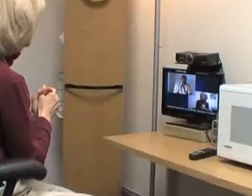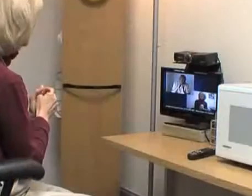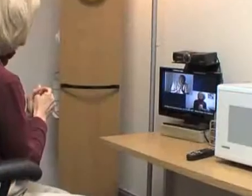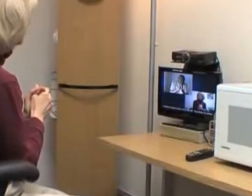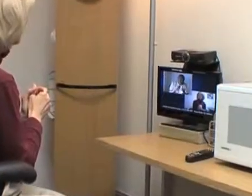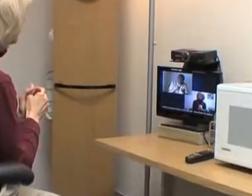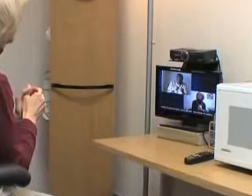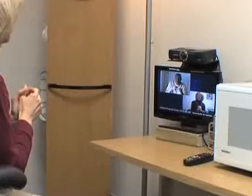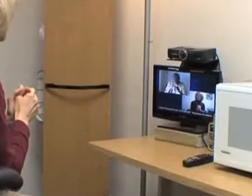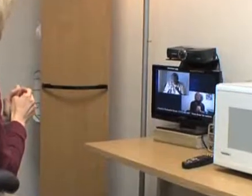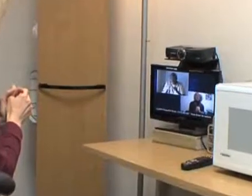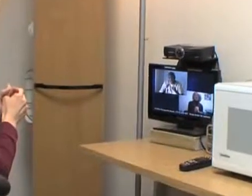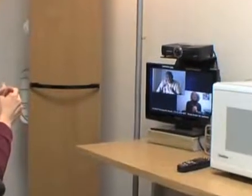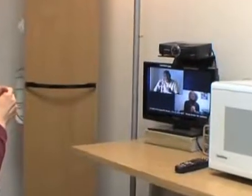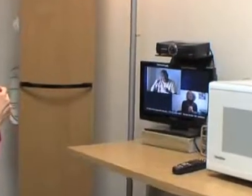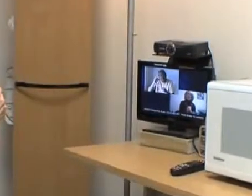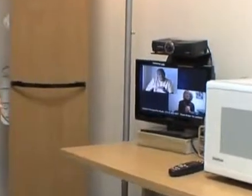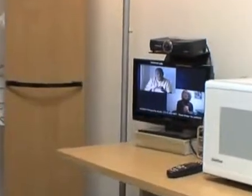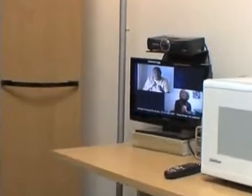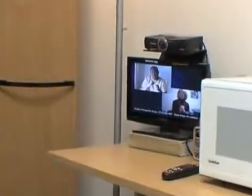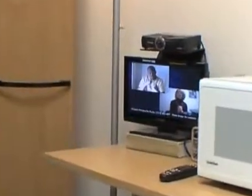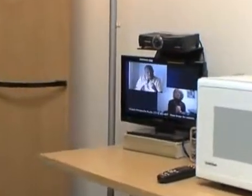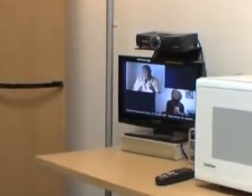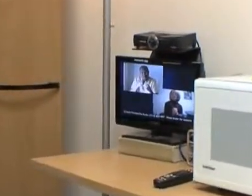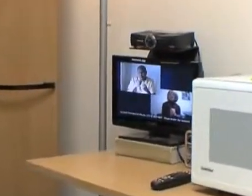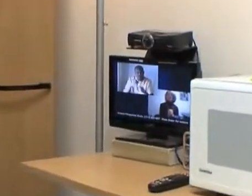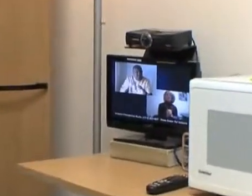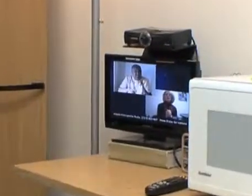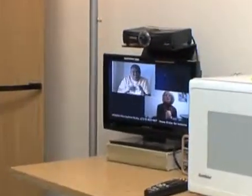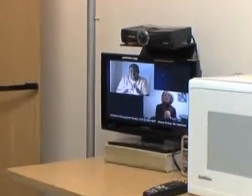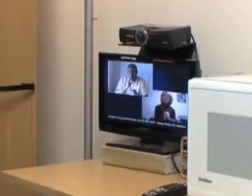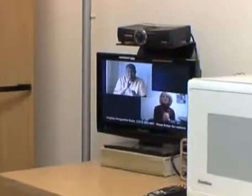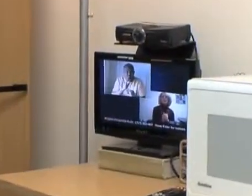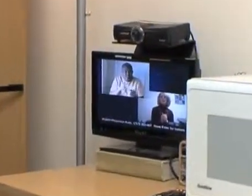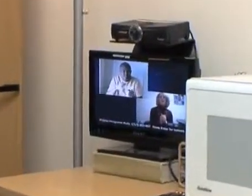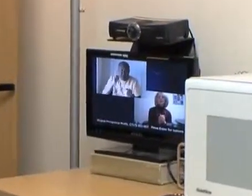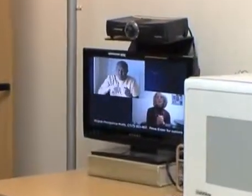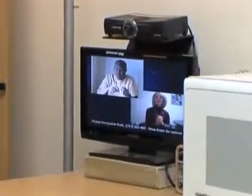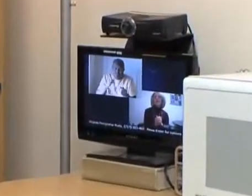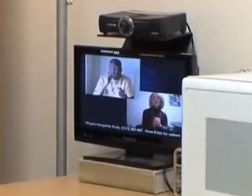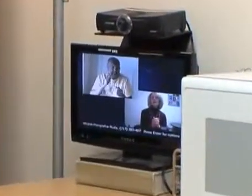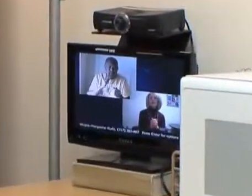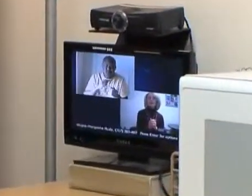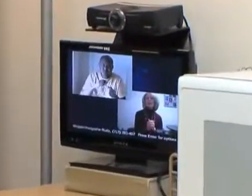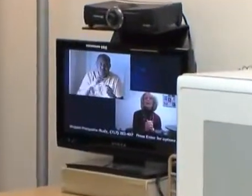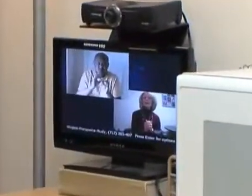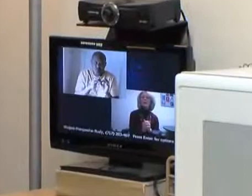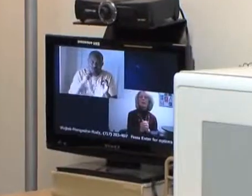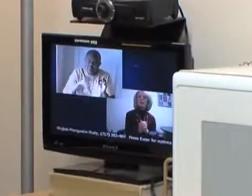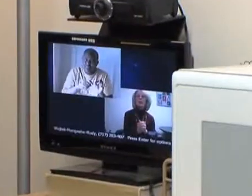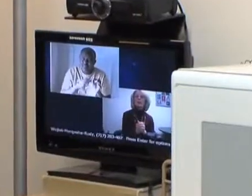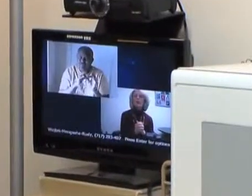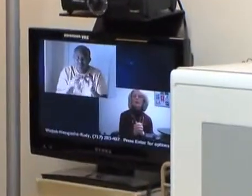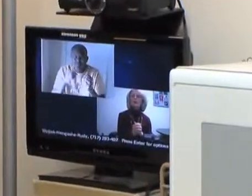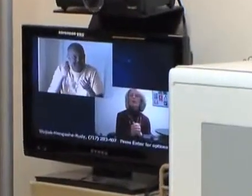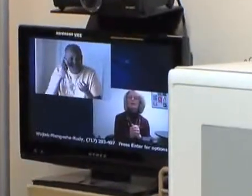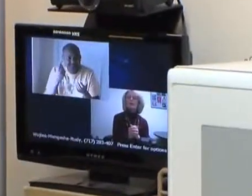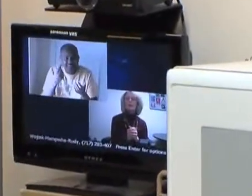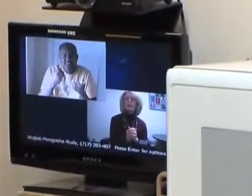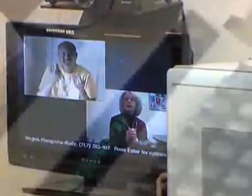BECAUSE THE VOLUNTEERS OR STAFF RECEIVING A CALL ARE NOT AWARE OF HOW TO RECEIVE A VIDEO RELAY CALL...